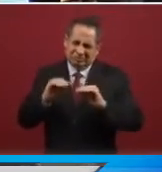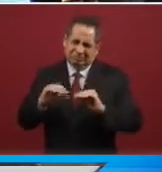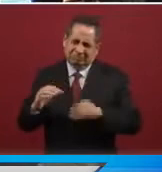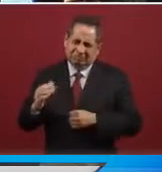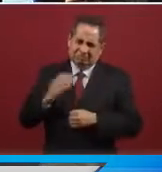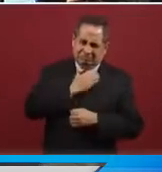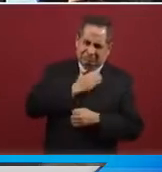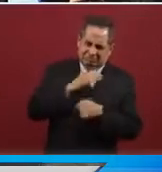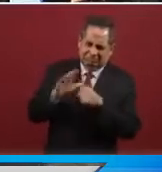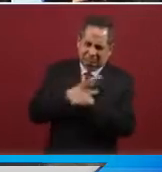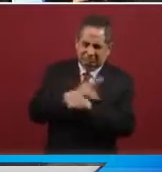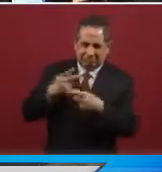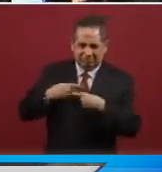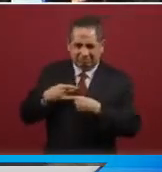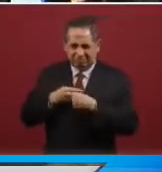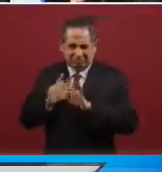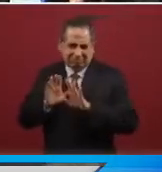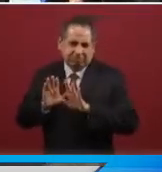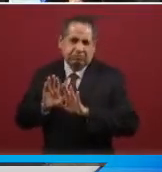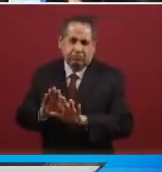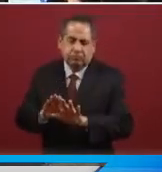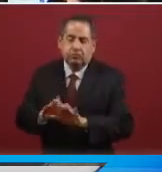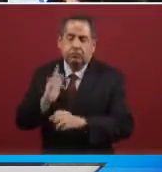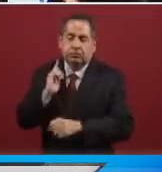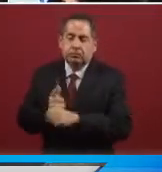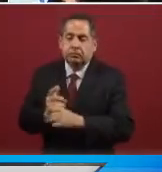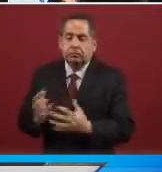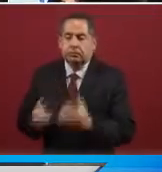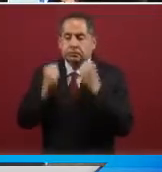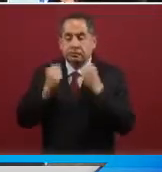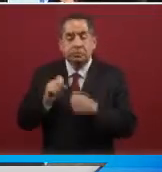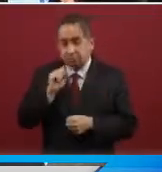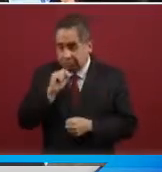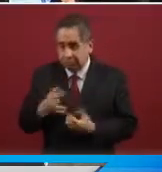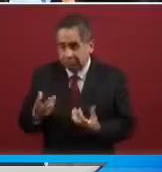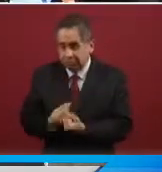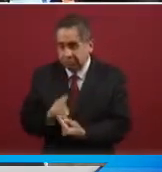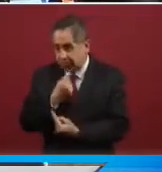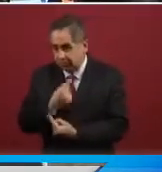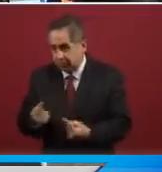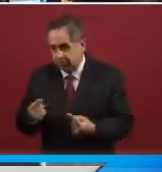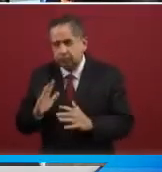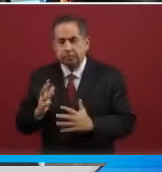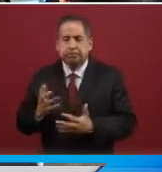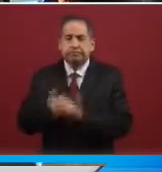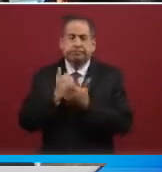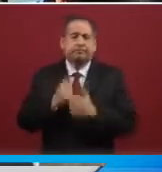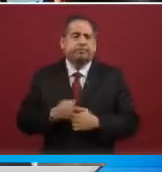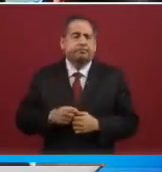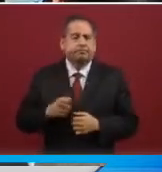Coordination was established with the Central American countries to have joint actions and in the same way with the United States